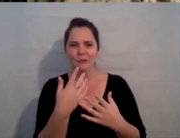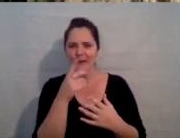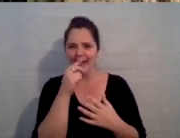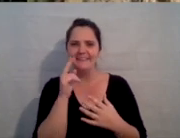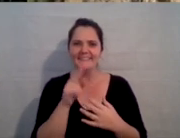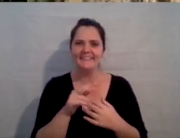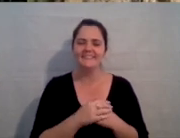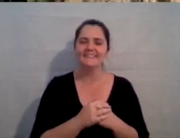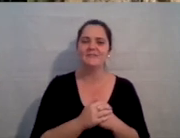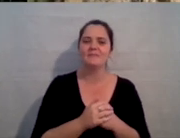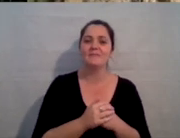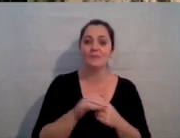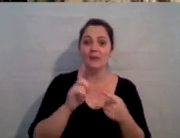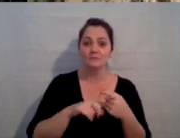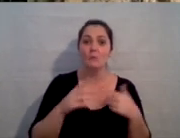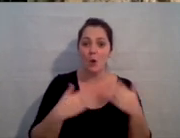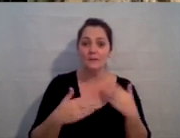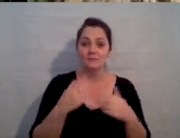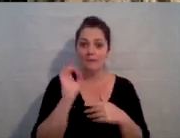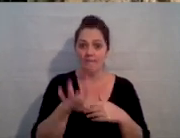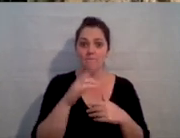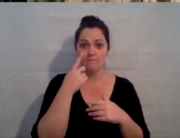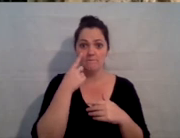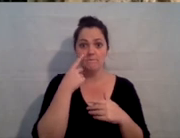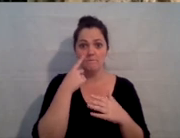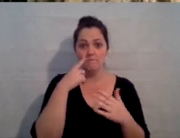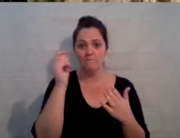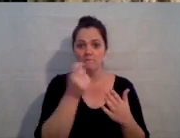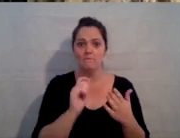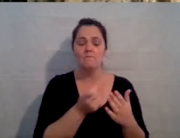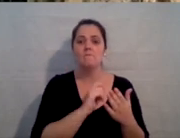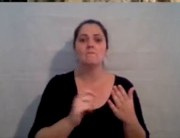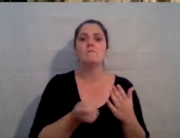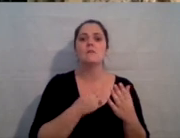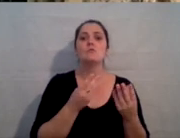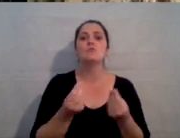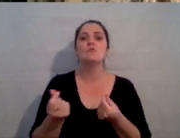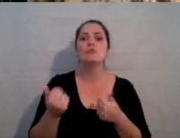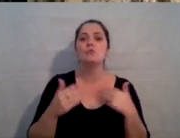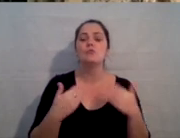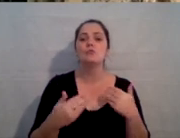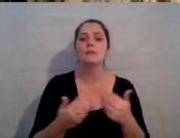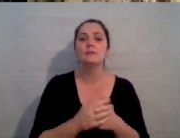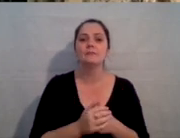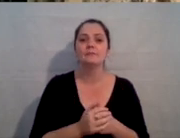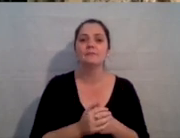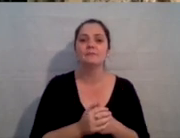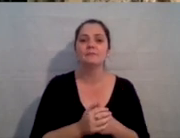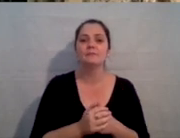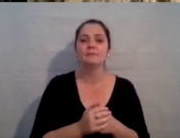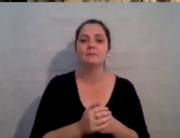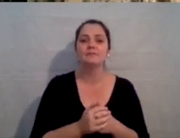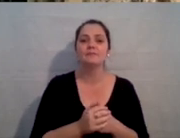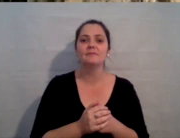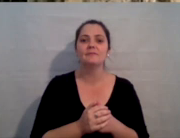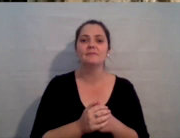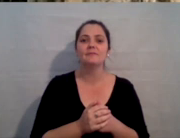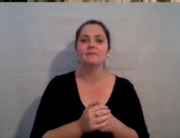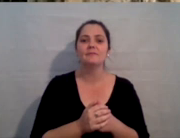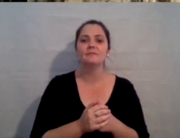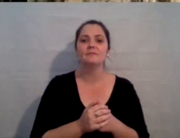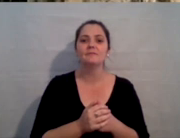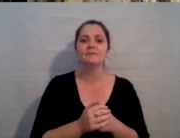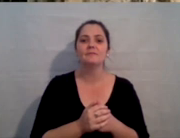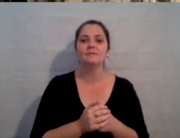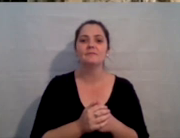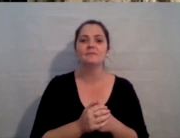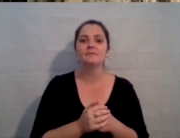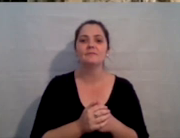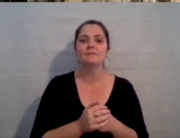don't wait for me to say it, just keep doing it, just draw, let it fly.